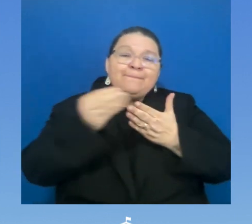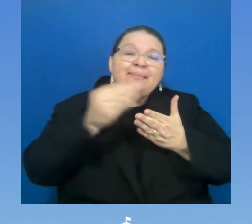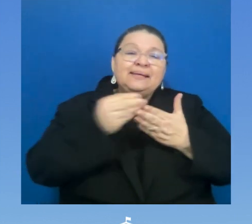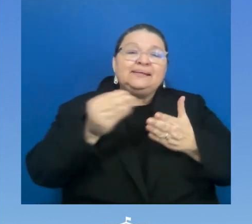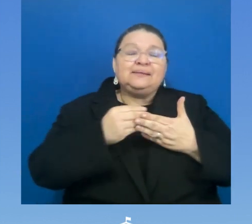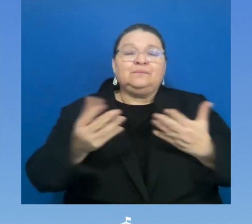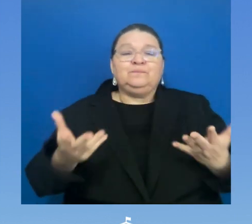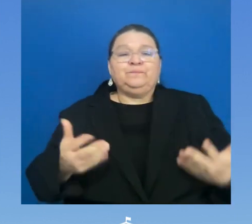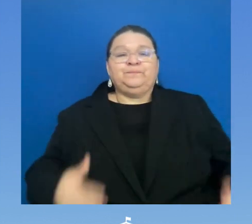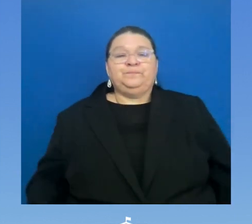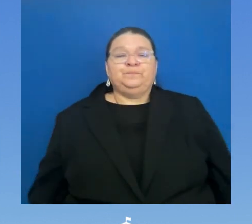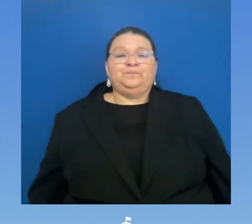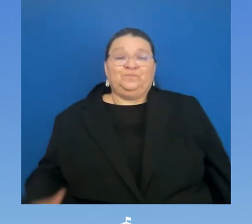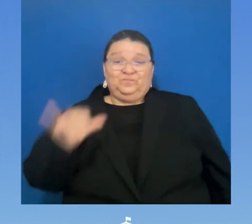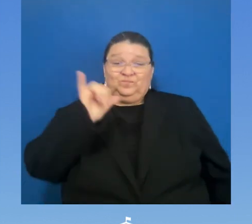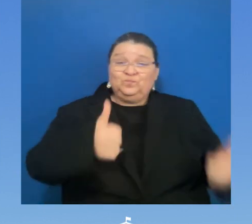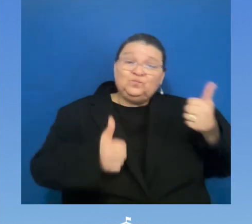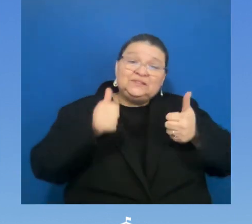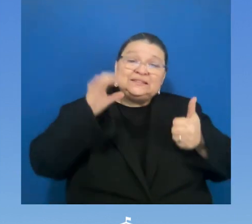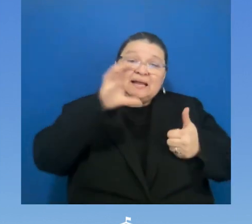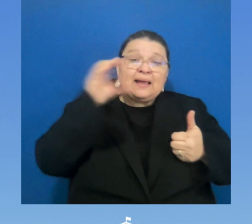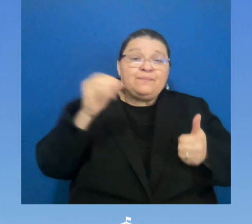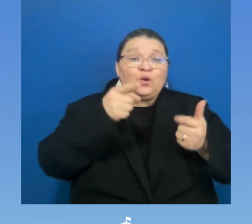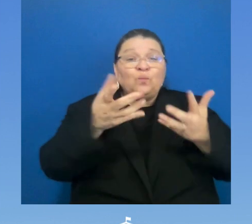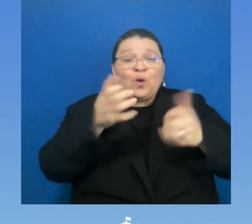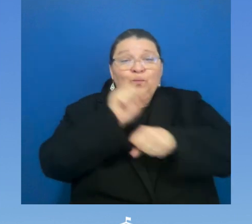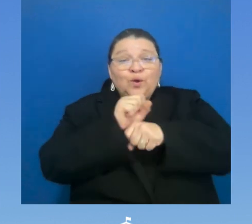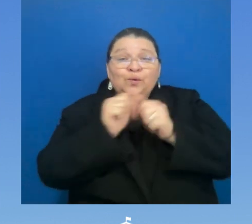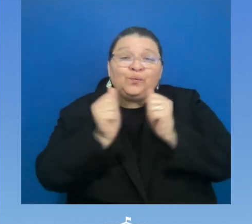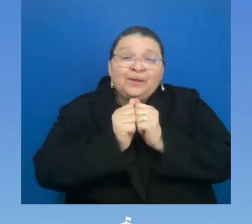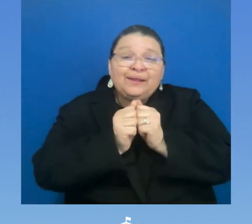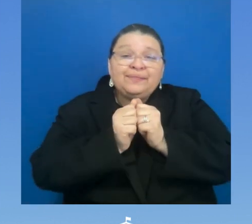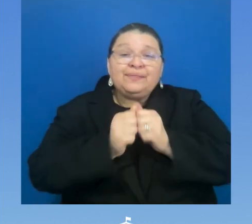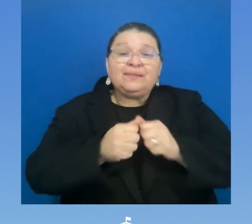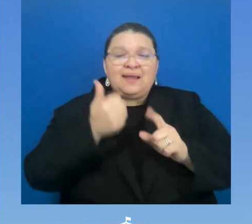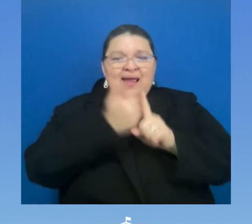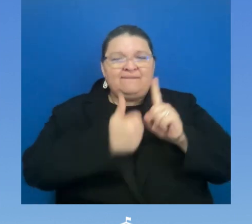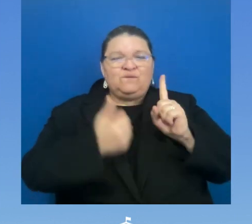And everyone has that power of choice to choose along with the right values.